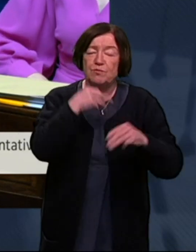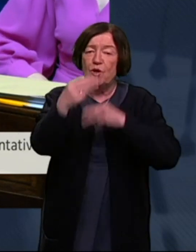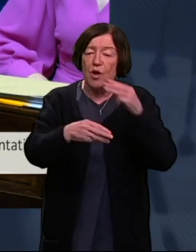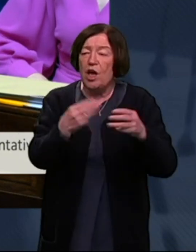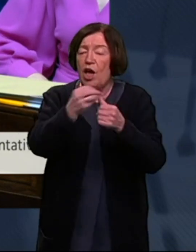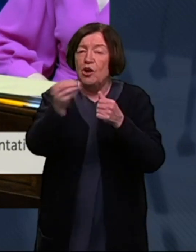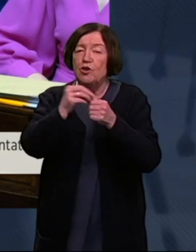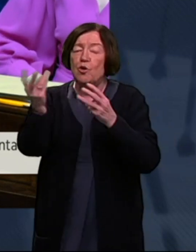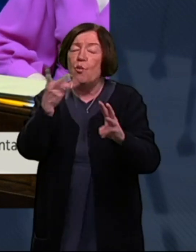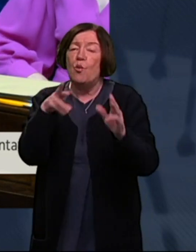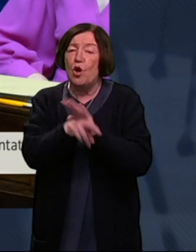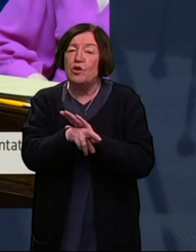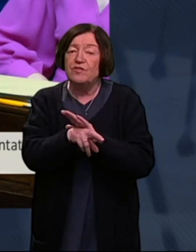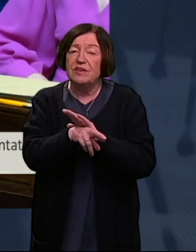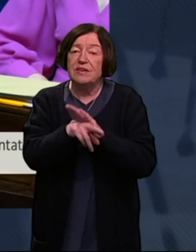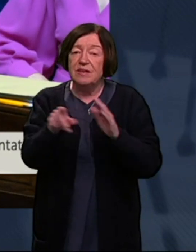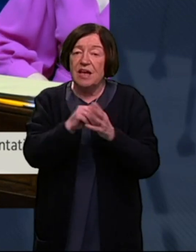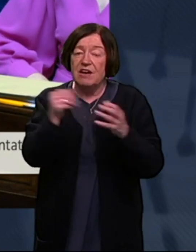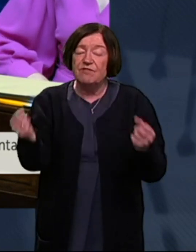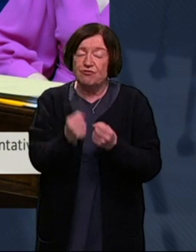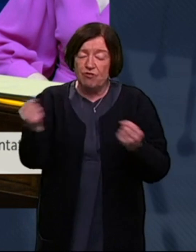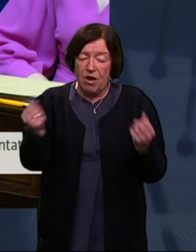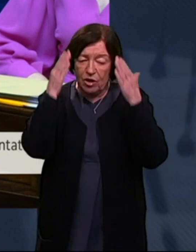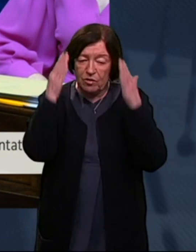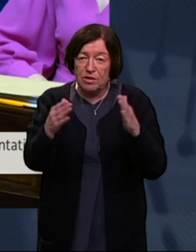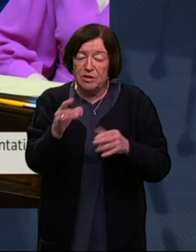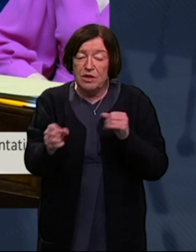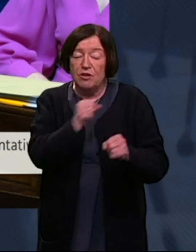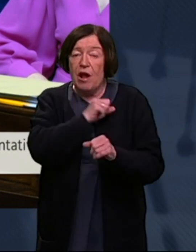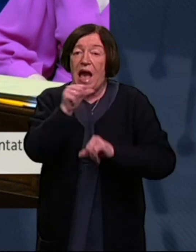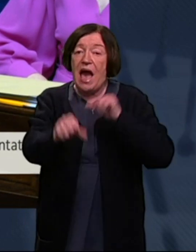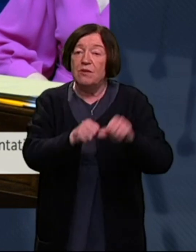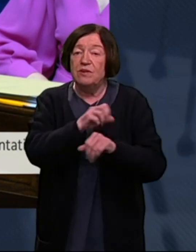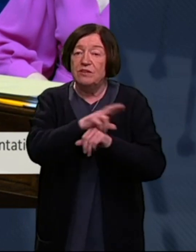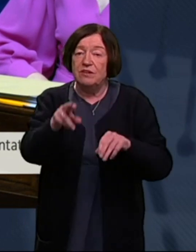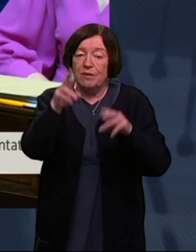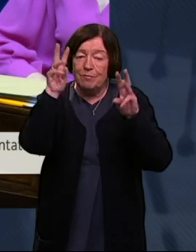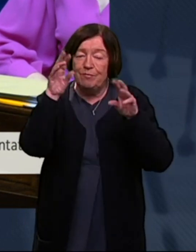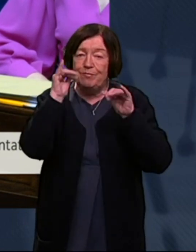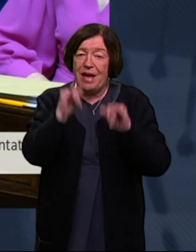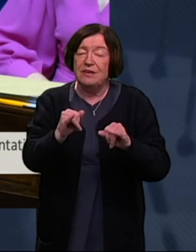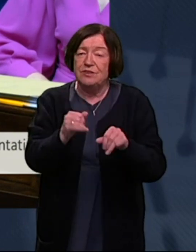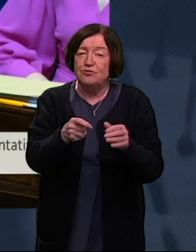other workers have a strong commitment to ensuring animals are not mistreated.